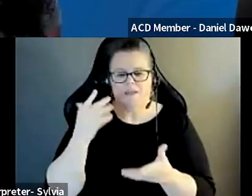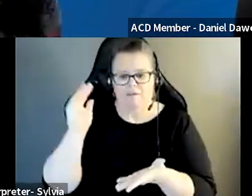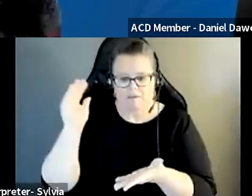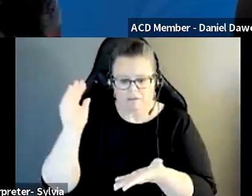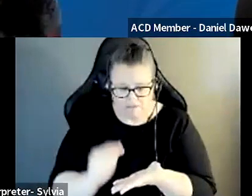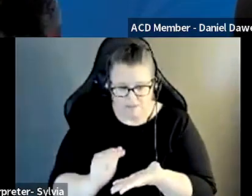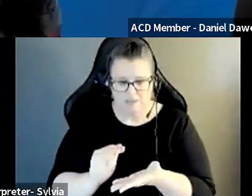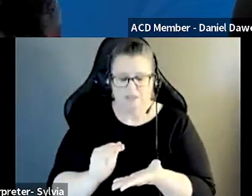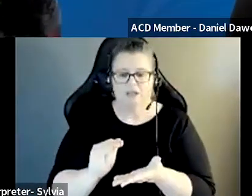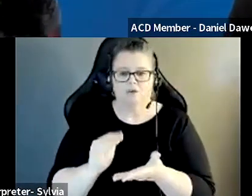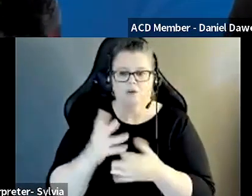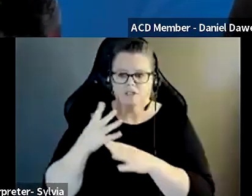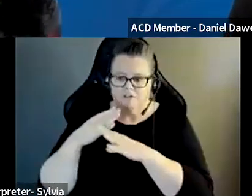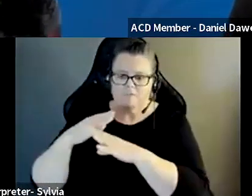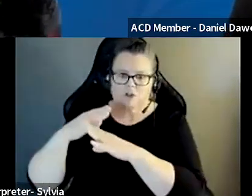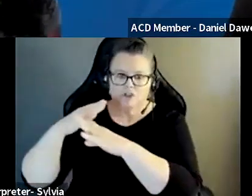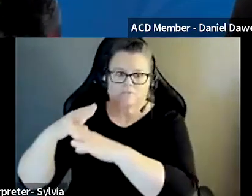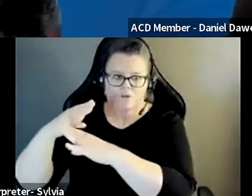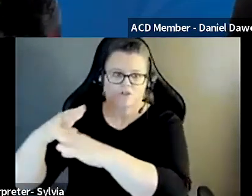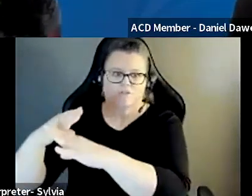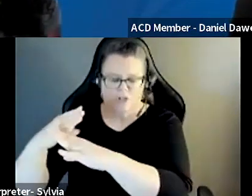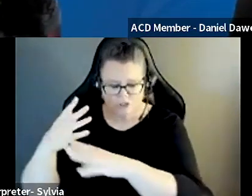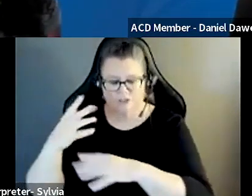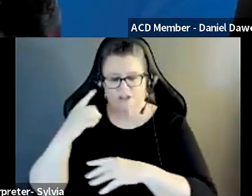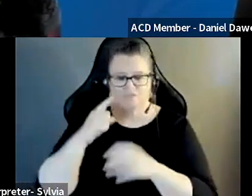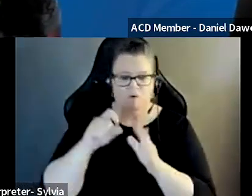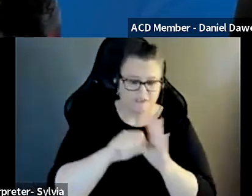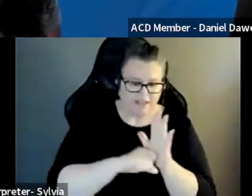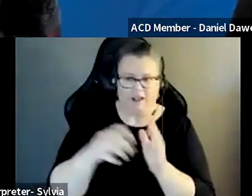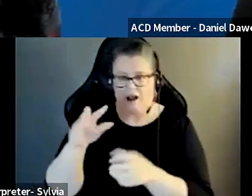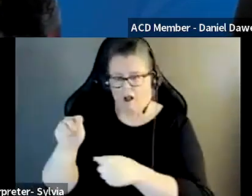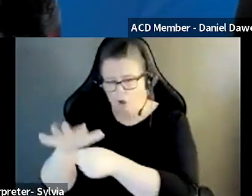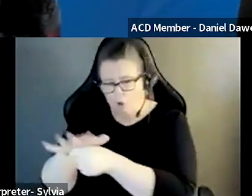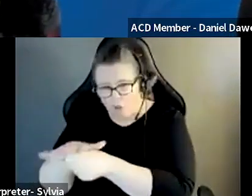to those that need to do the work, state and locals, even for those that need that national view of things.